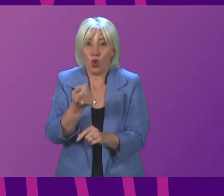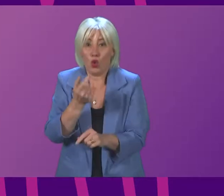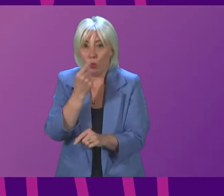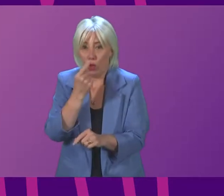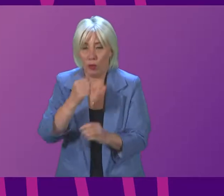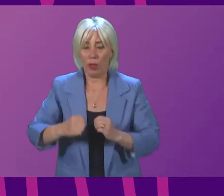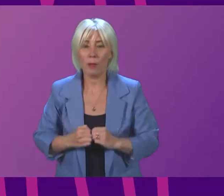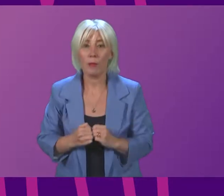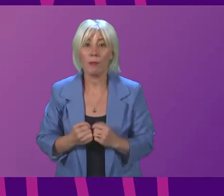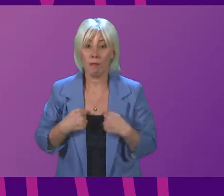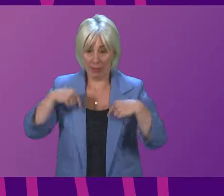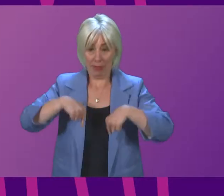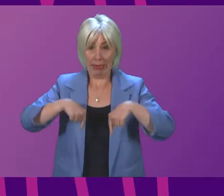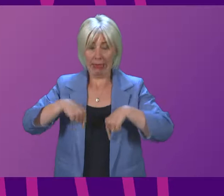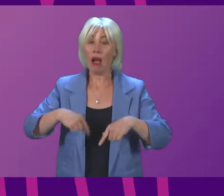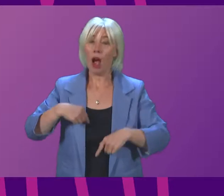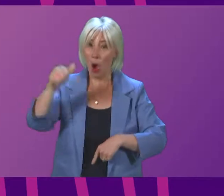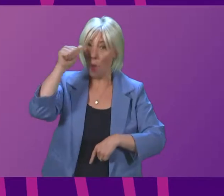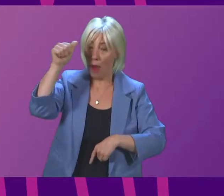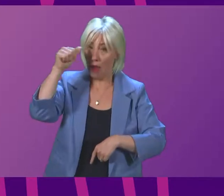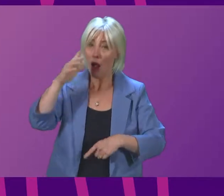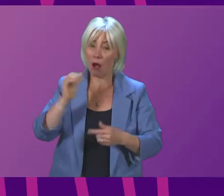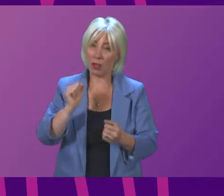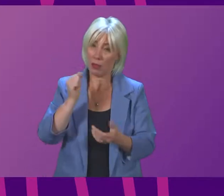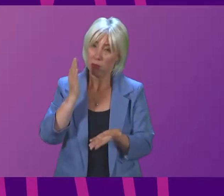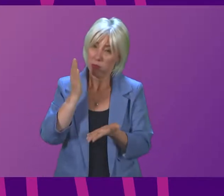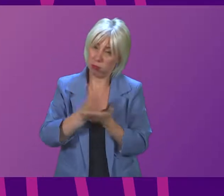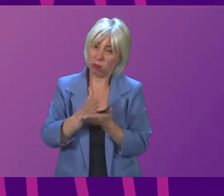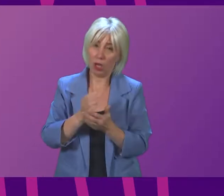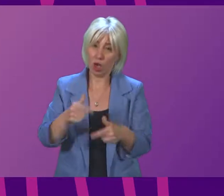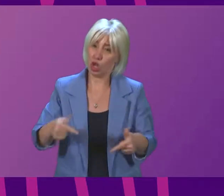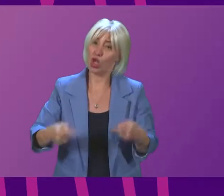As I stand here, I am keenly aware of the fundamental challenge of striking the right